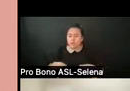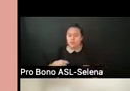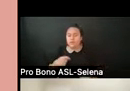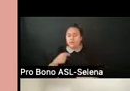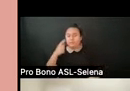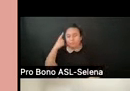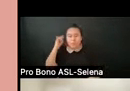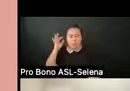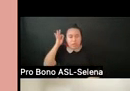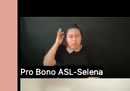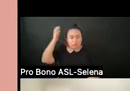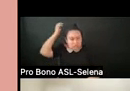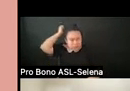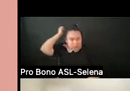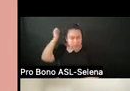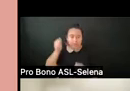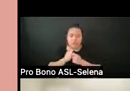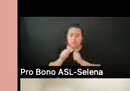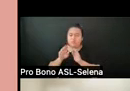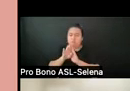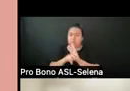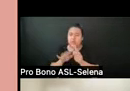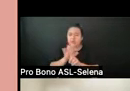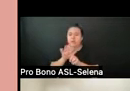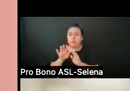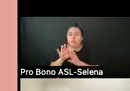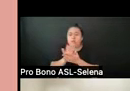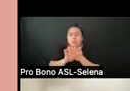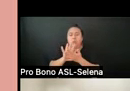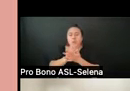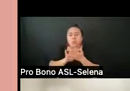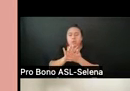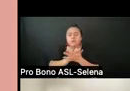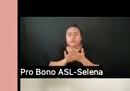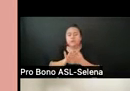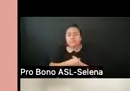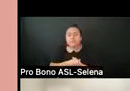blurred background. And we are almost to the Q&A. So, I am just going to go through eligibility really quickly.